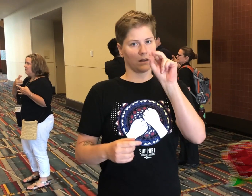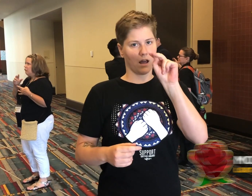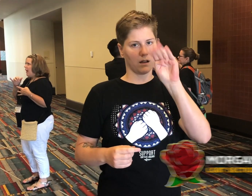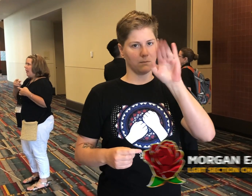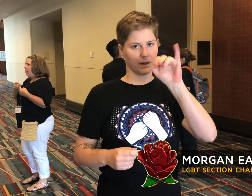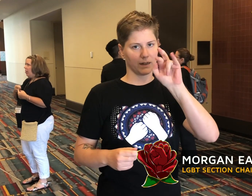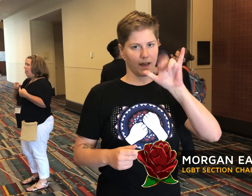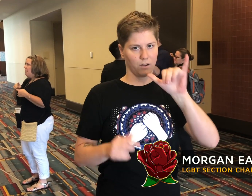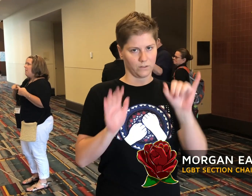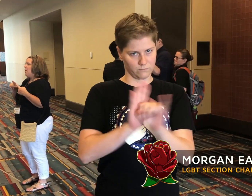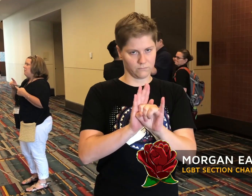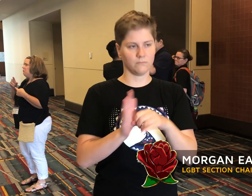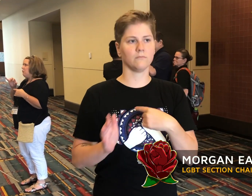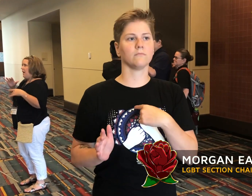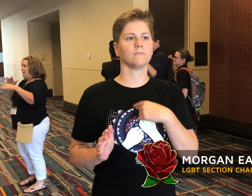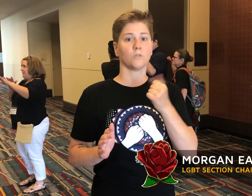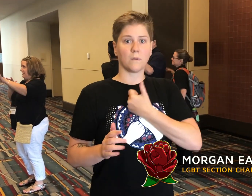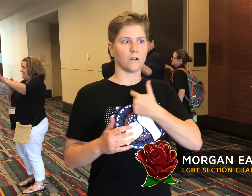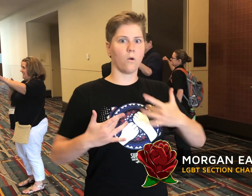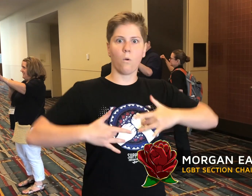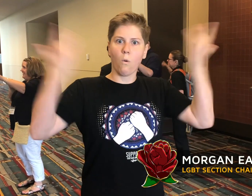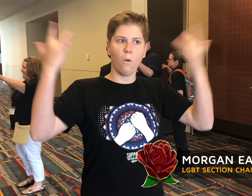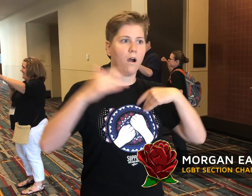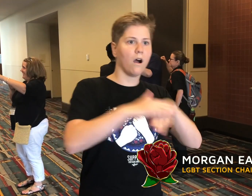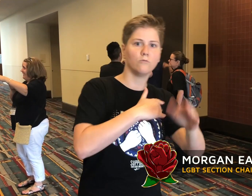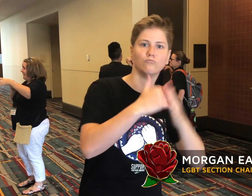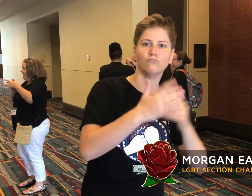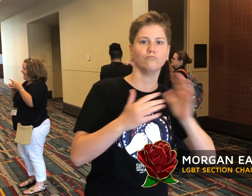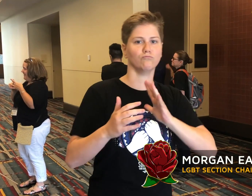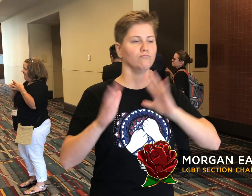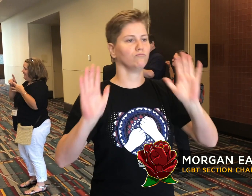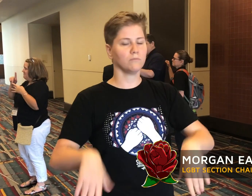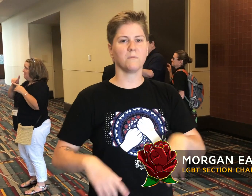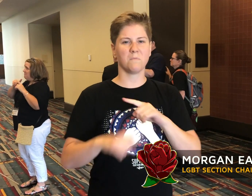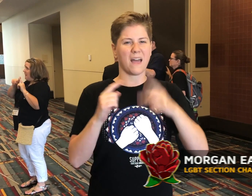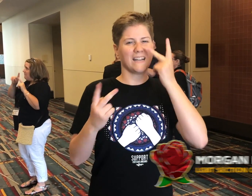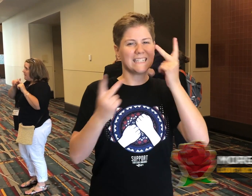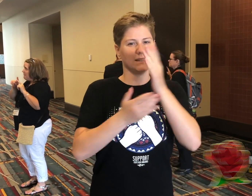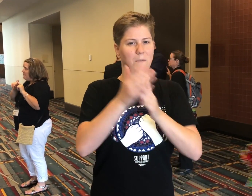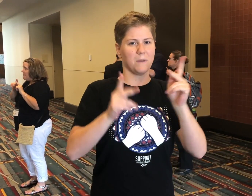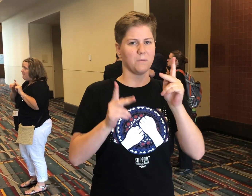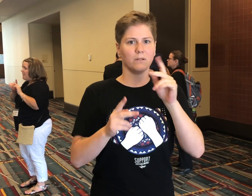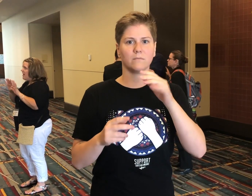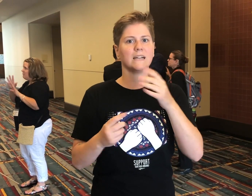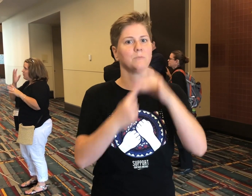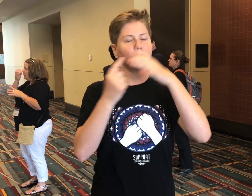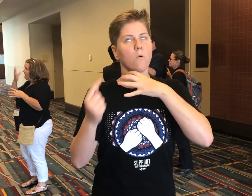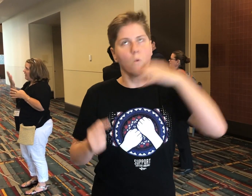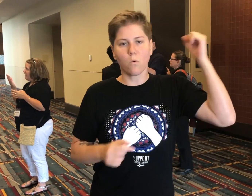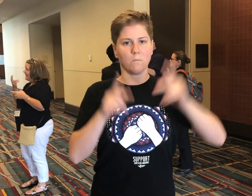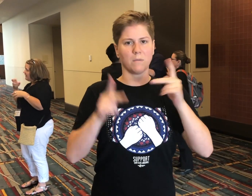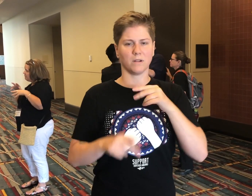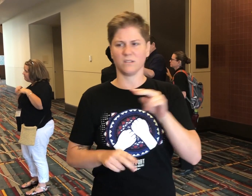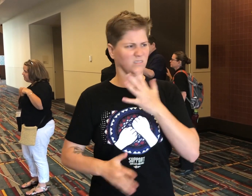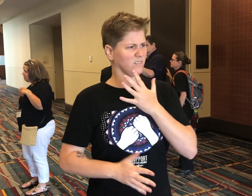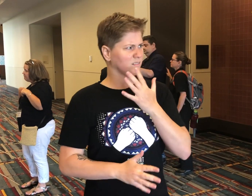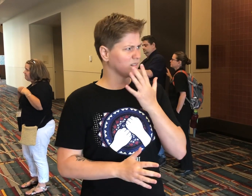Thanks, guys. I identify as a non-binary and was thrilled when I was free to use the restrooms, but I still see some people especially older